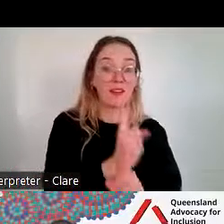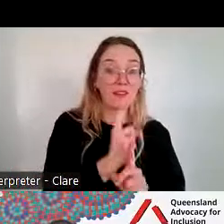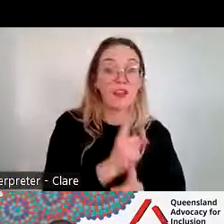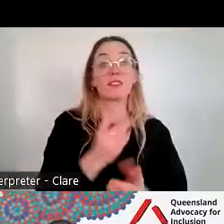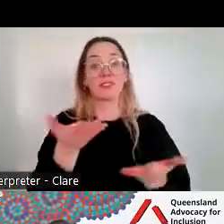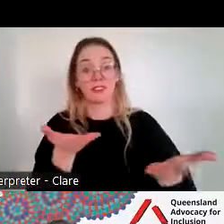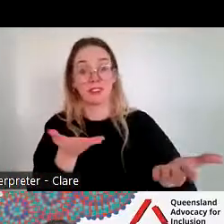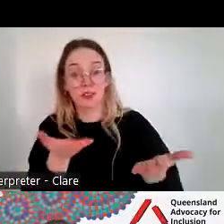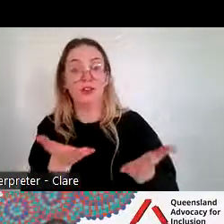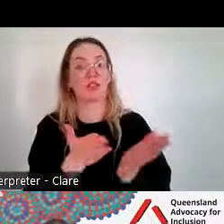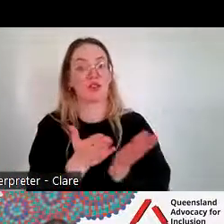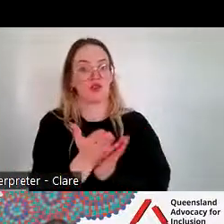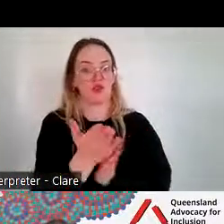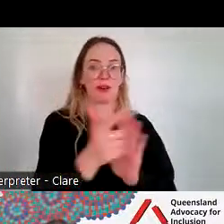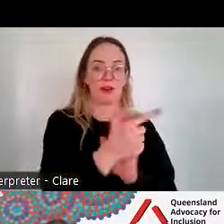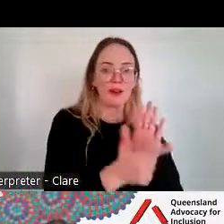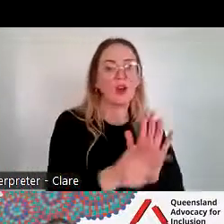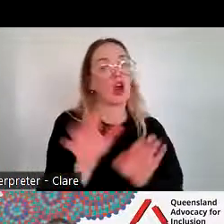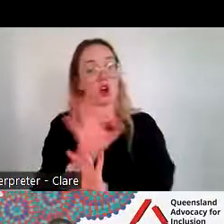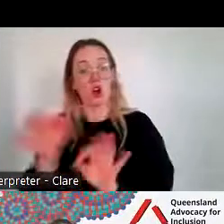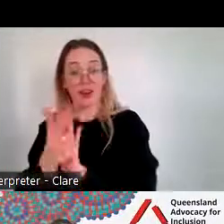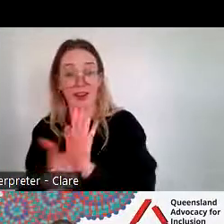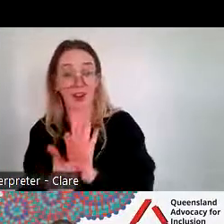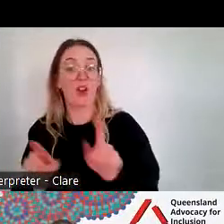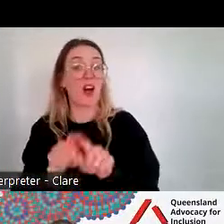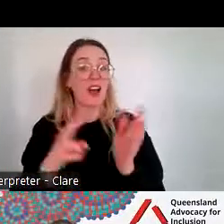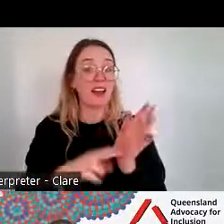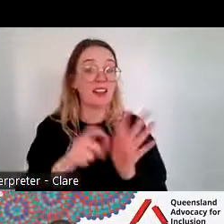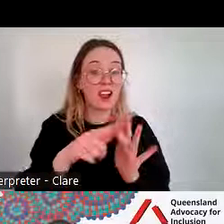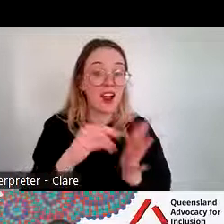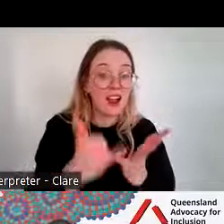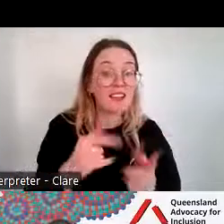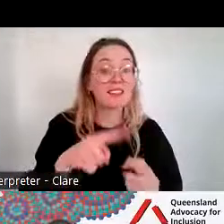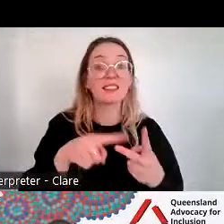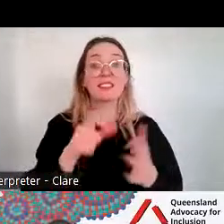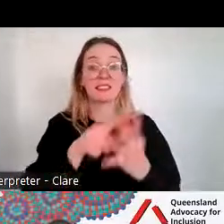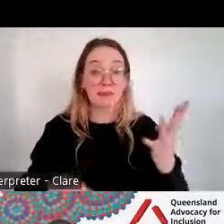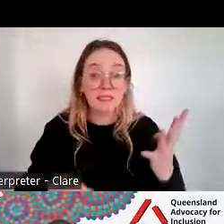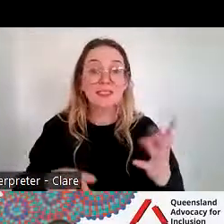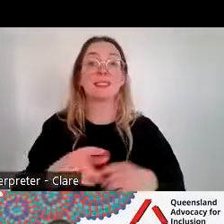disability and human rights advocacy practices. We provide a comprehensive mental health and